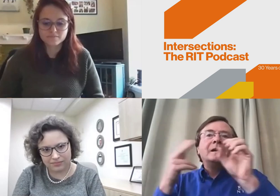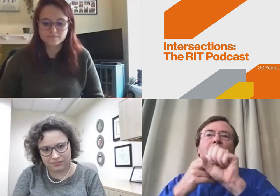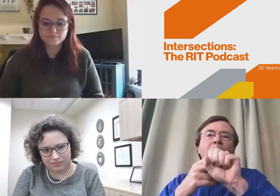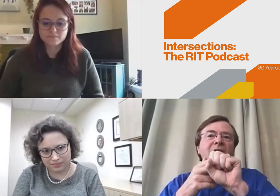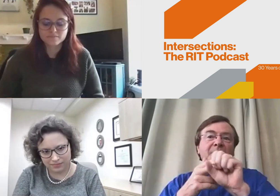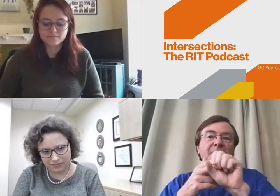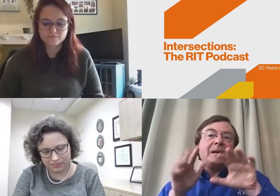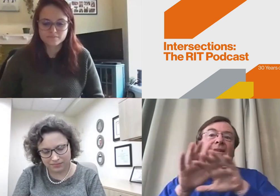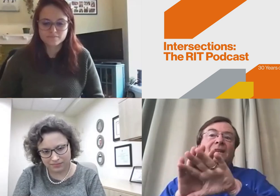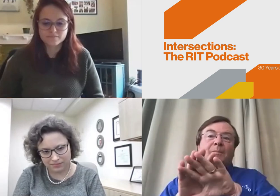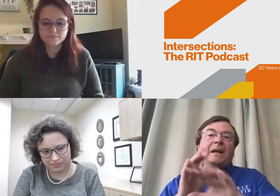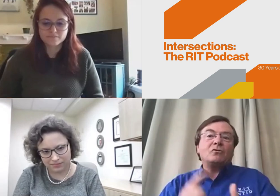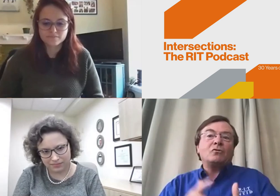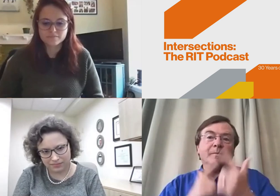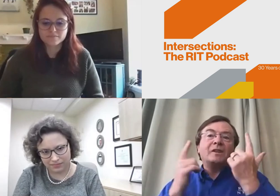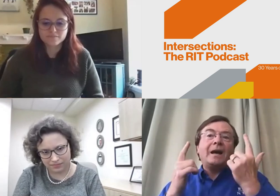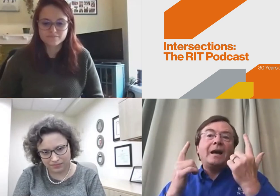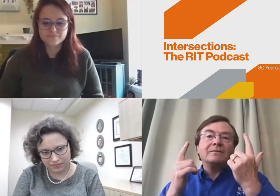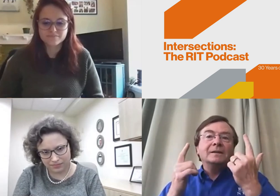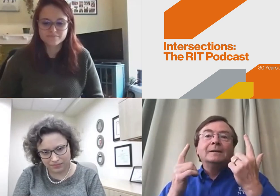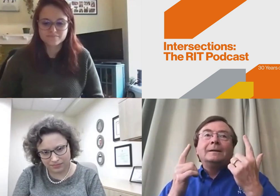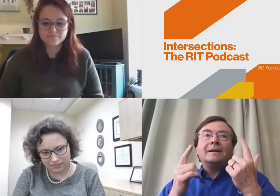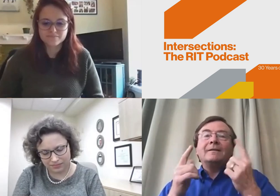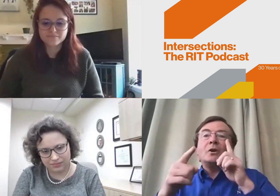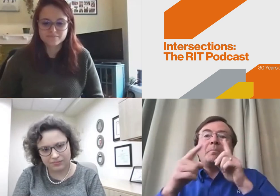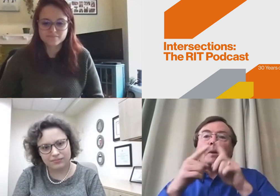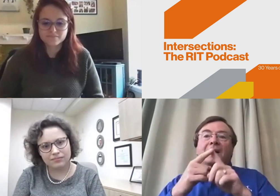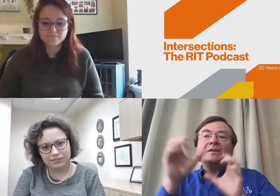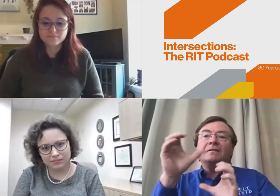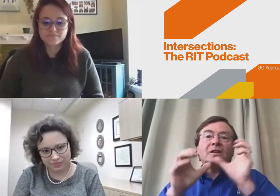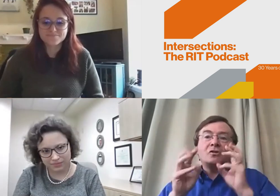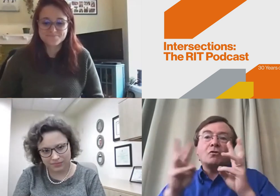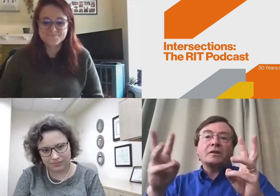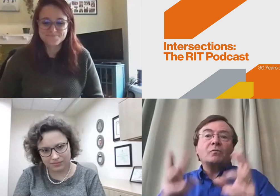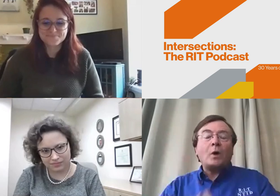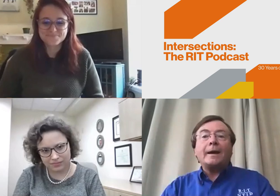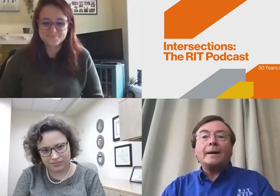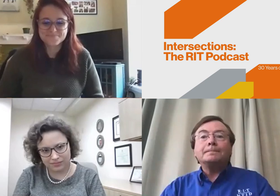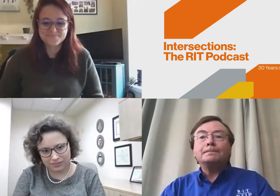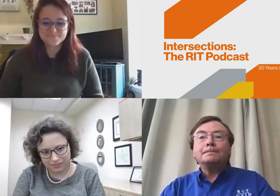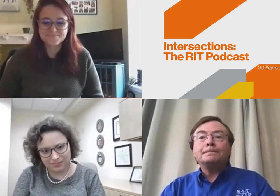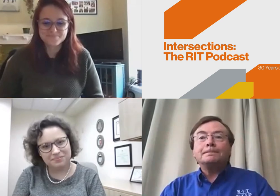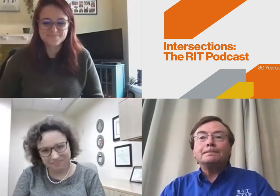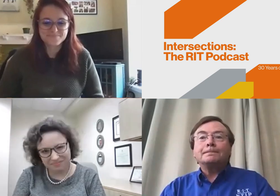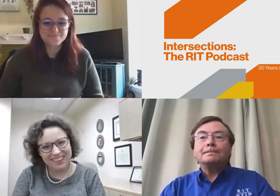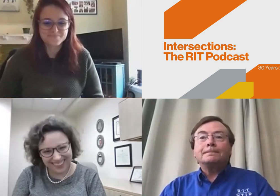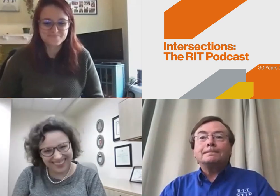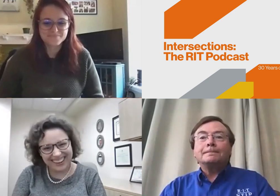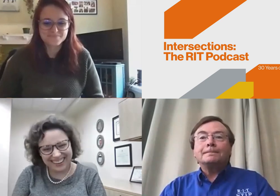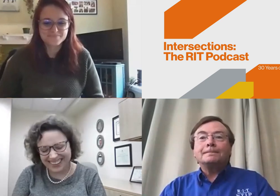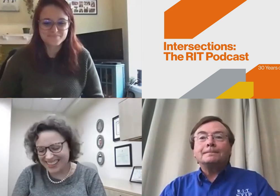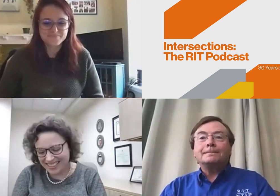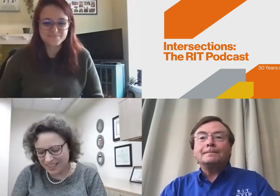and participating in the mainstream of life in a very positive and constructive way.